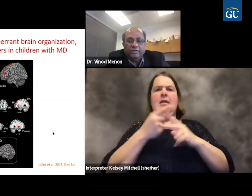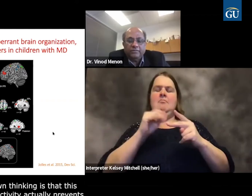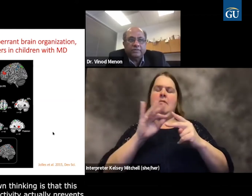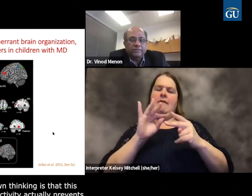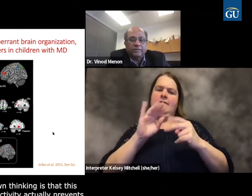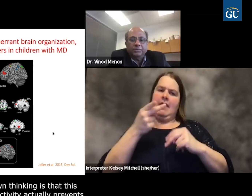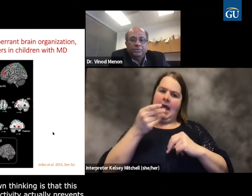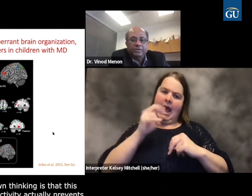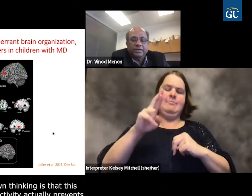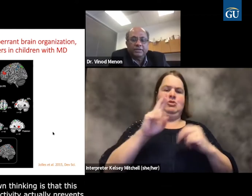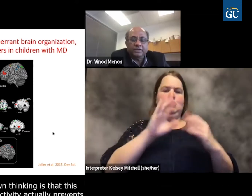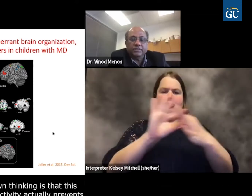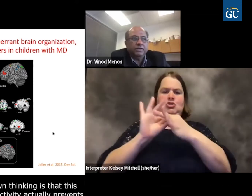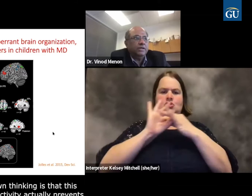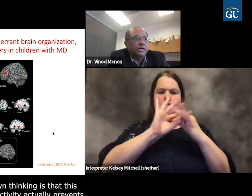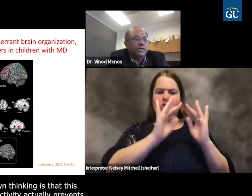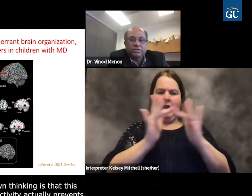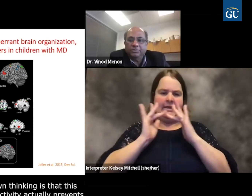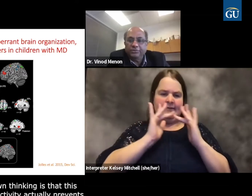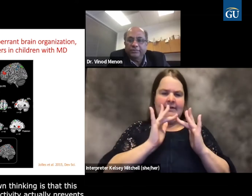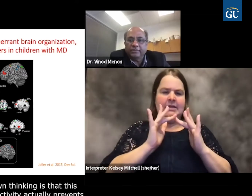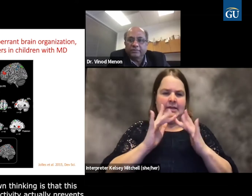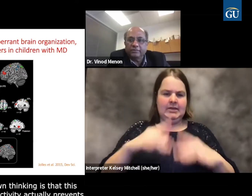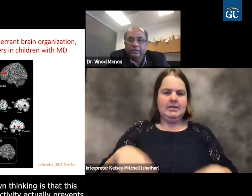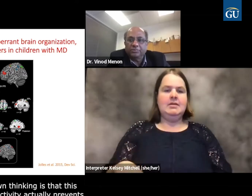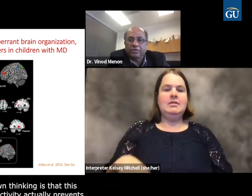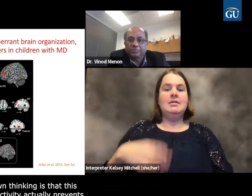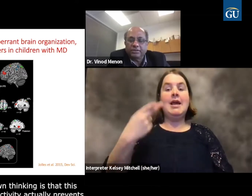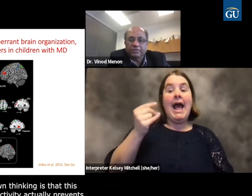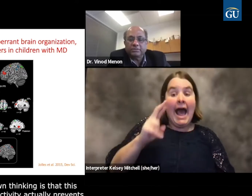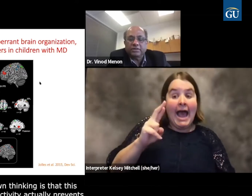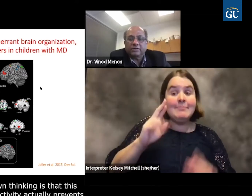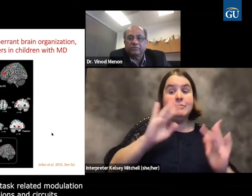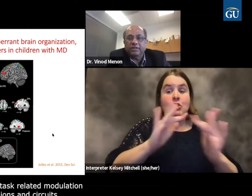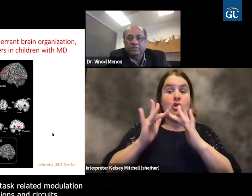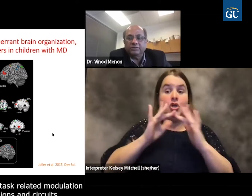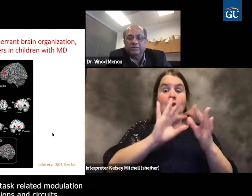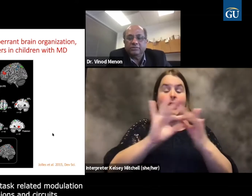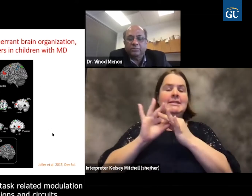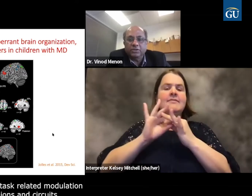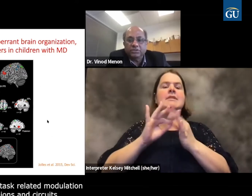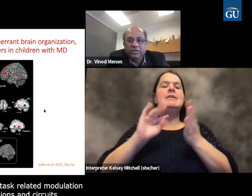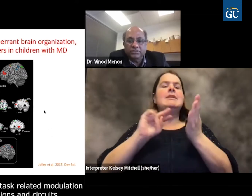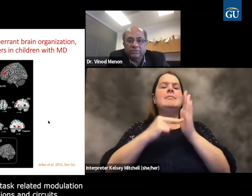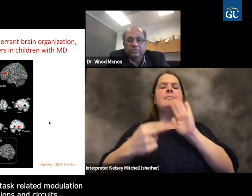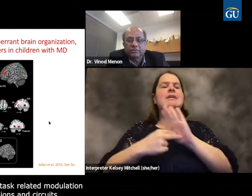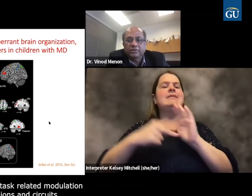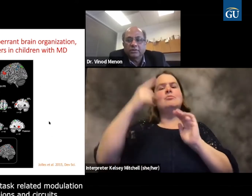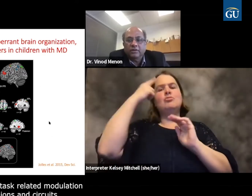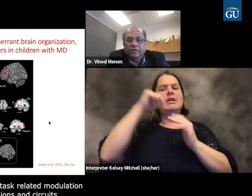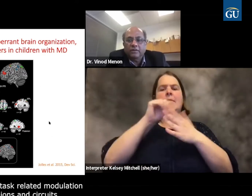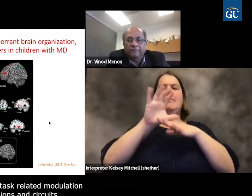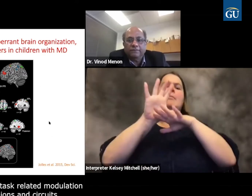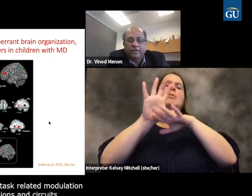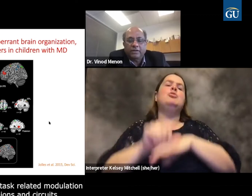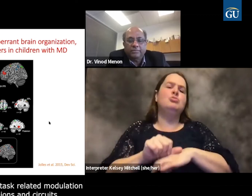and my own thinking is that this hyper connectivity actually prevents